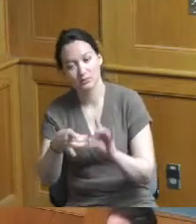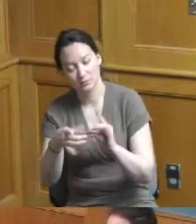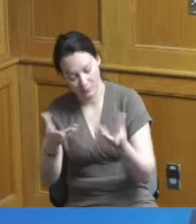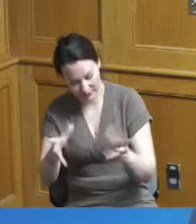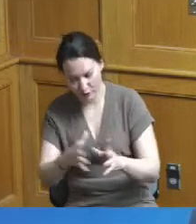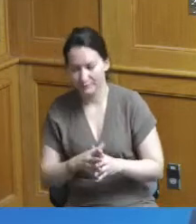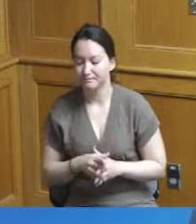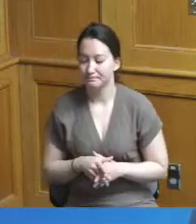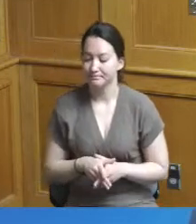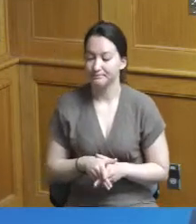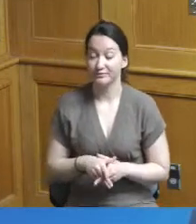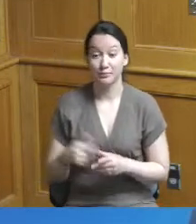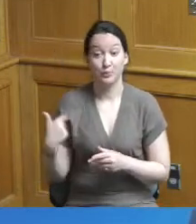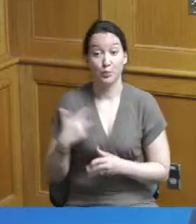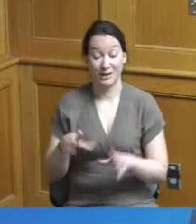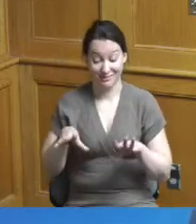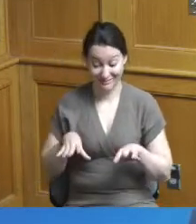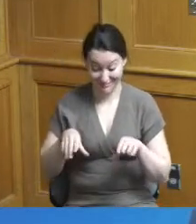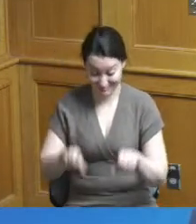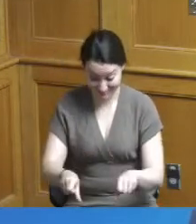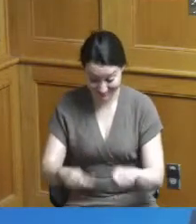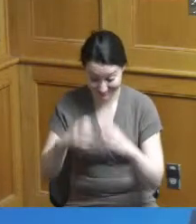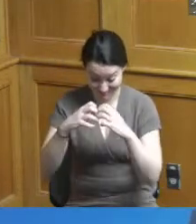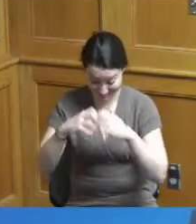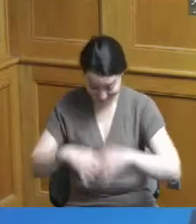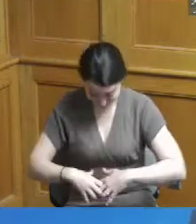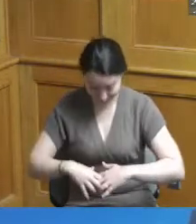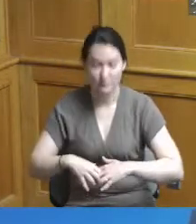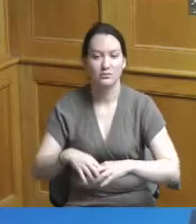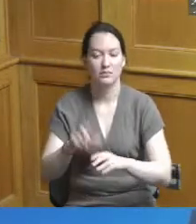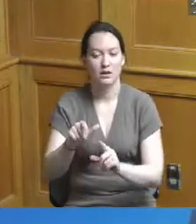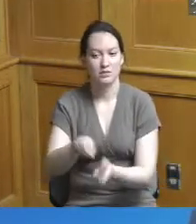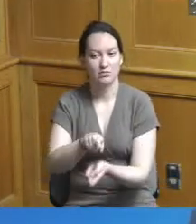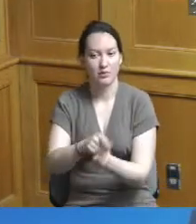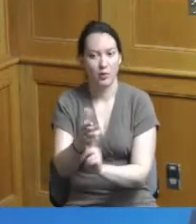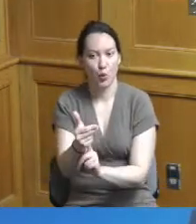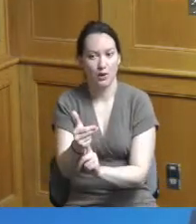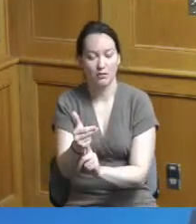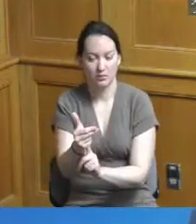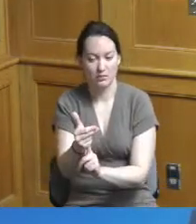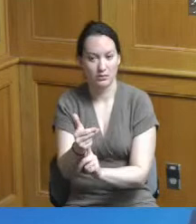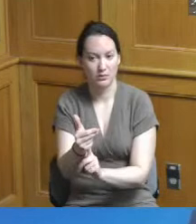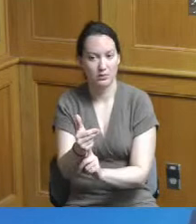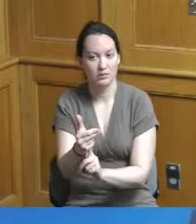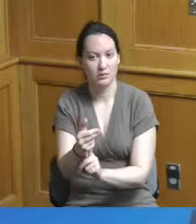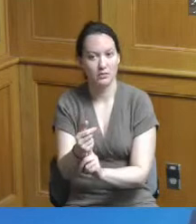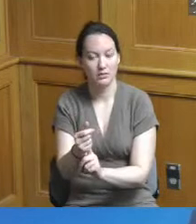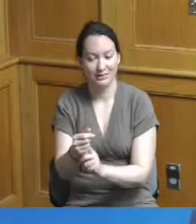that it was the acquisition and demolition of that hotel that really makes the rest of this